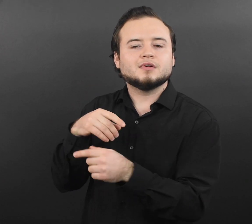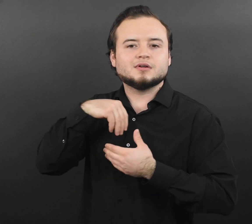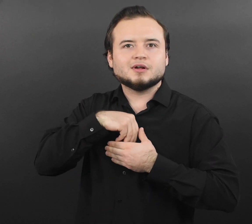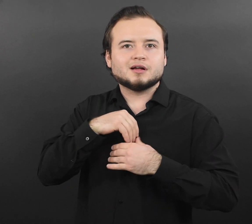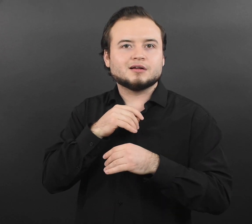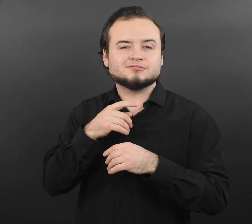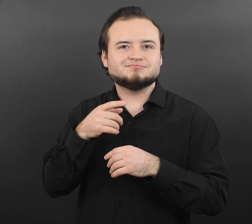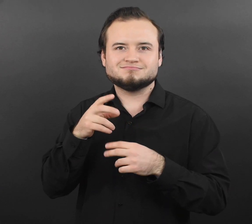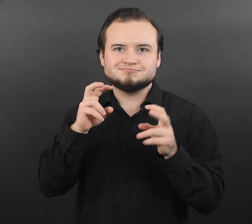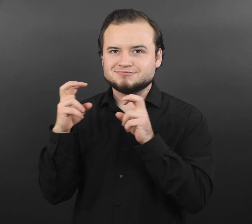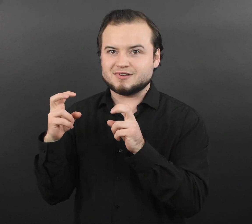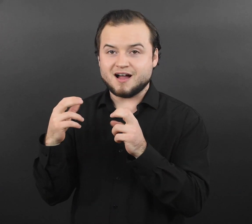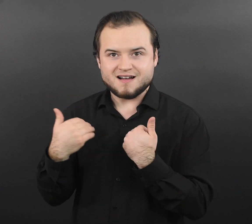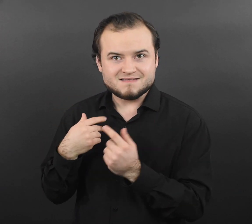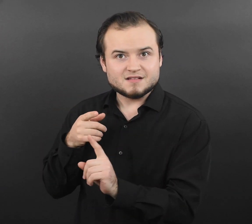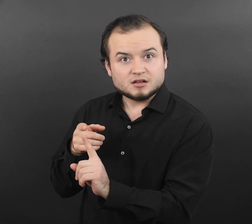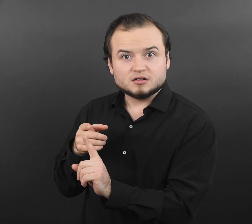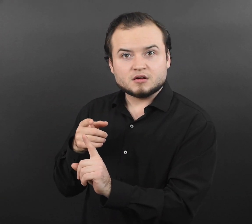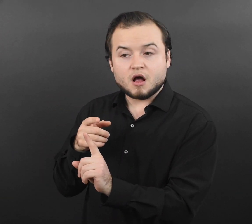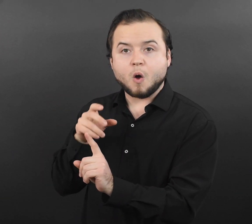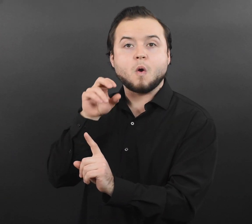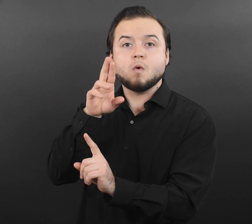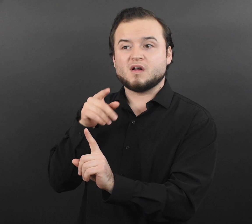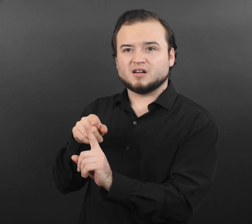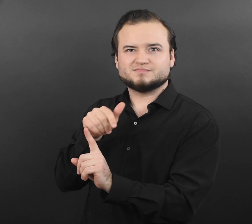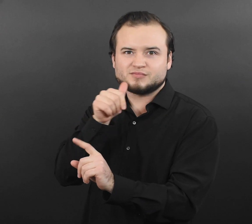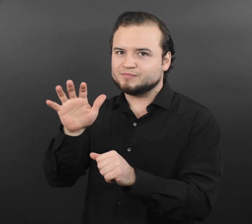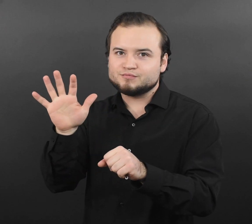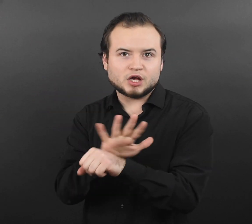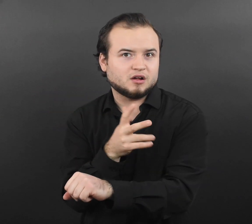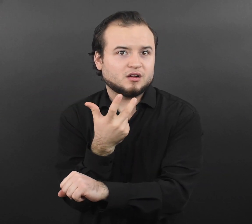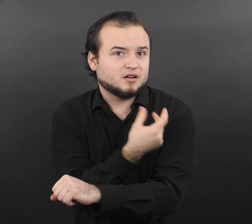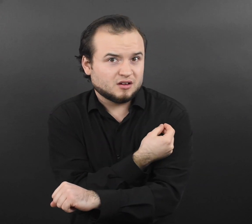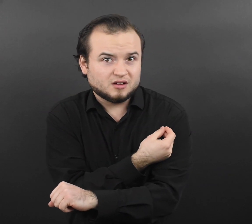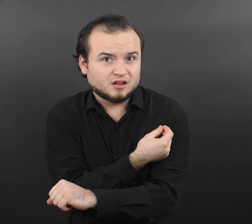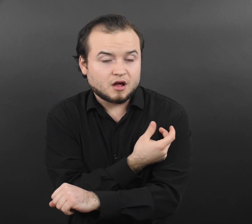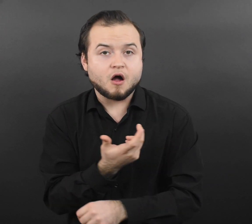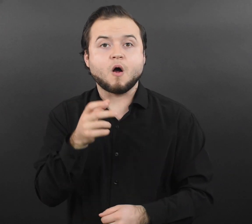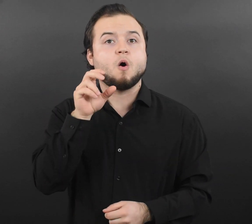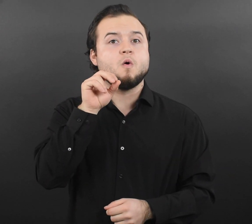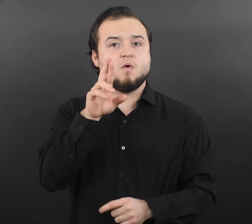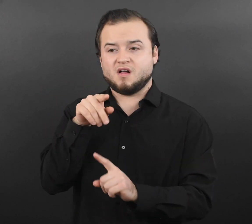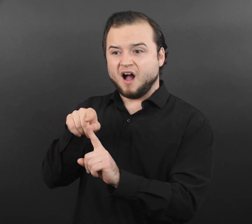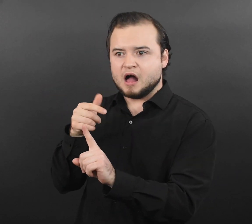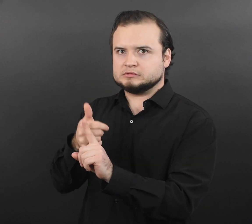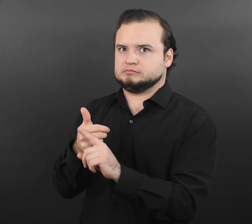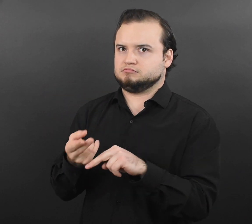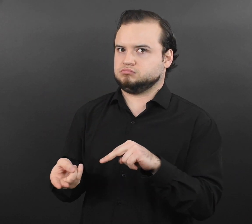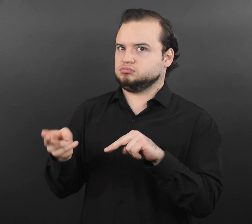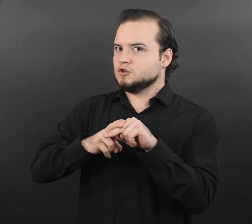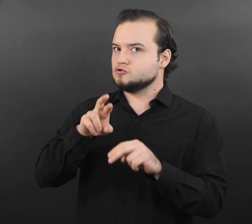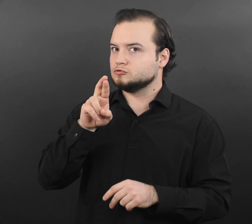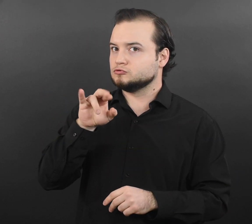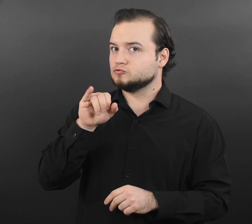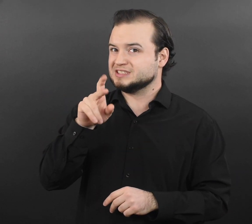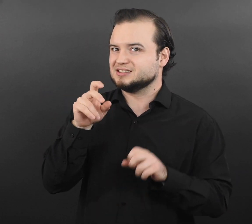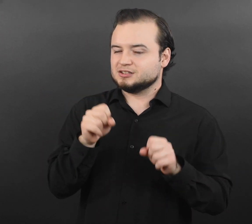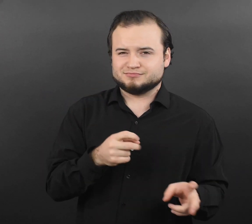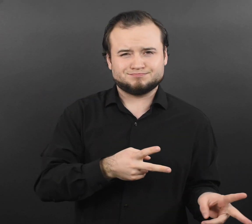who is immunocompromised, not fully vaccinated, or at an increased risk for severe disease from